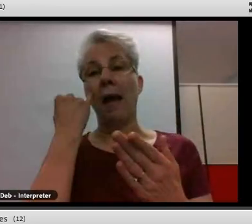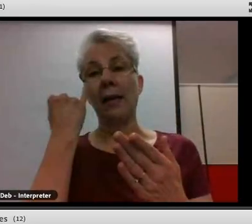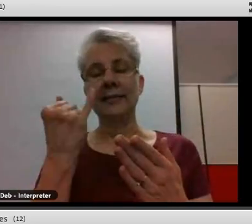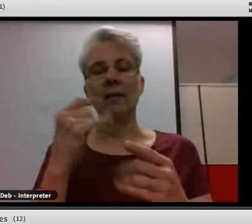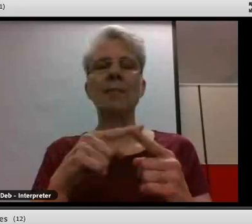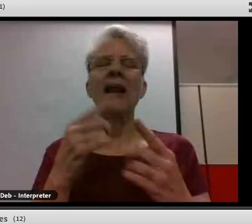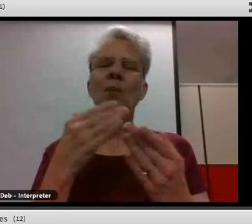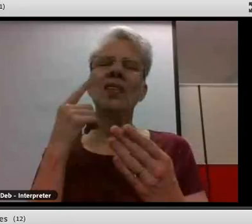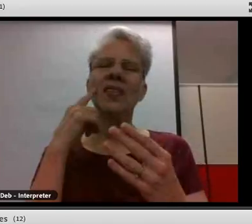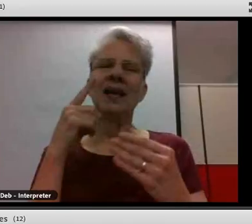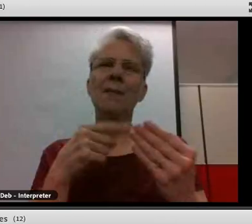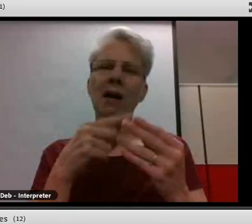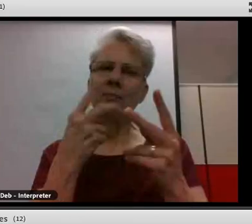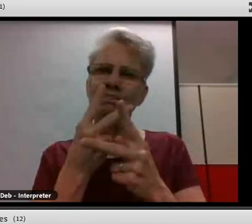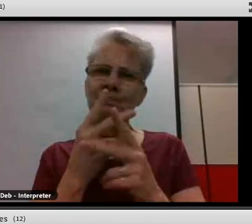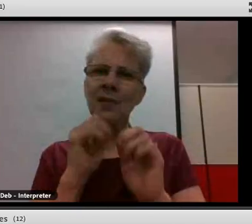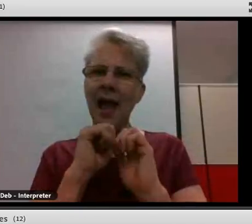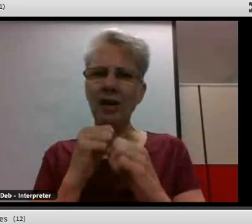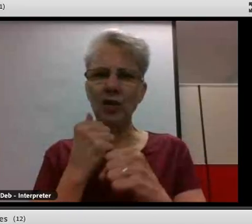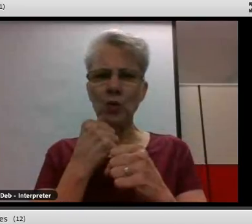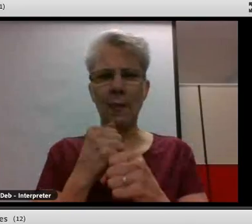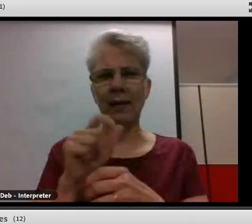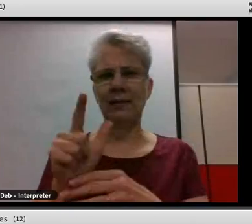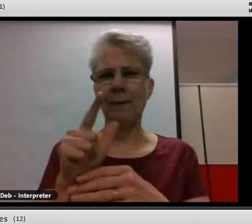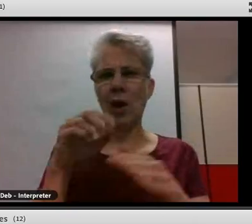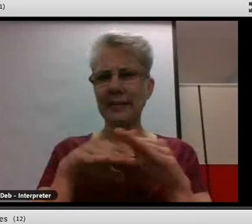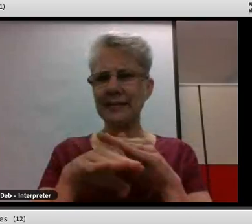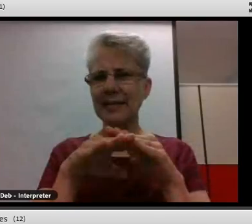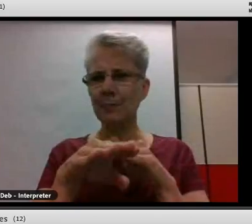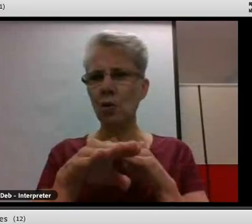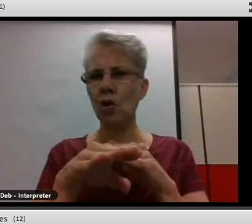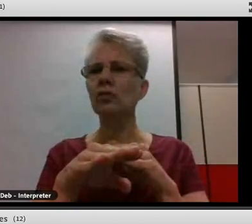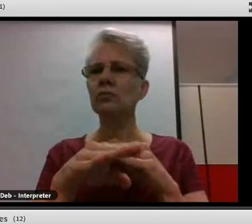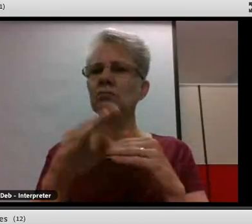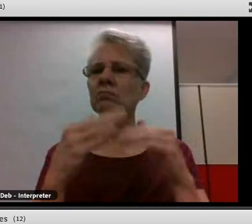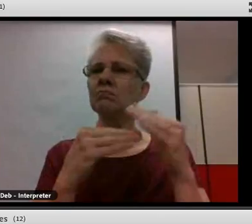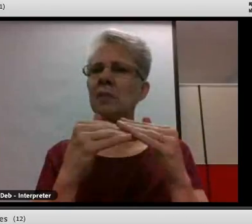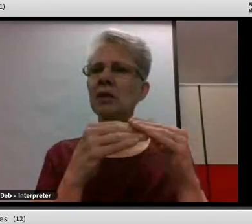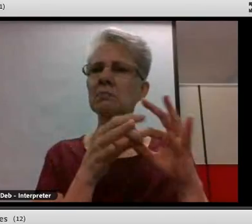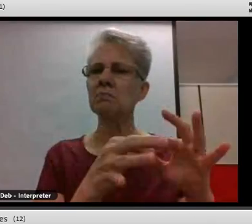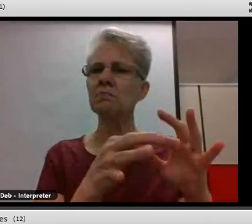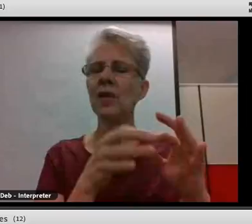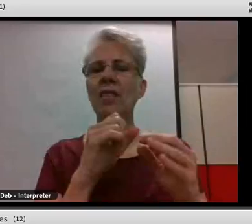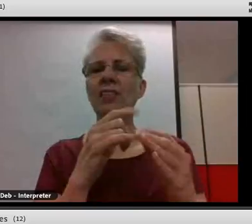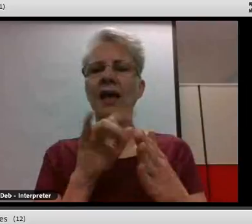home delivery, remote access to the OPAC, which is pretty common now anyways,